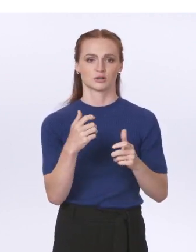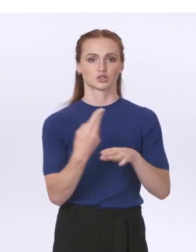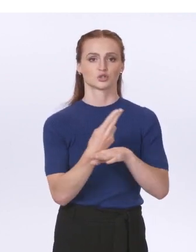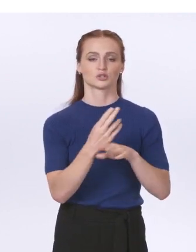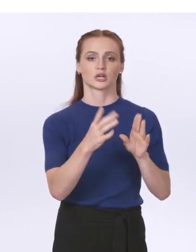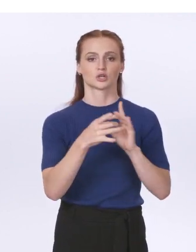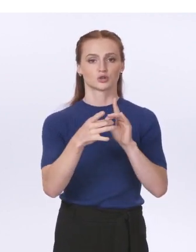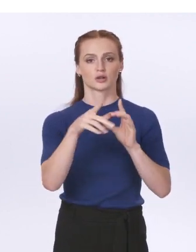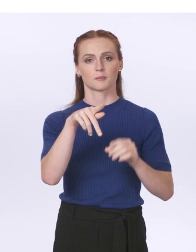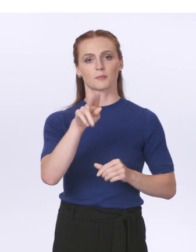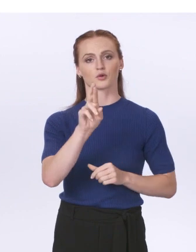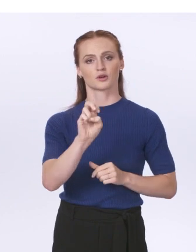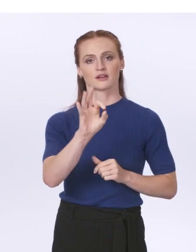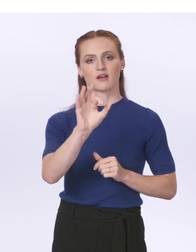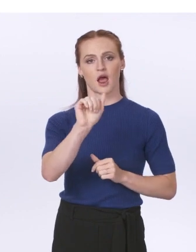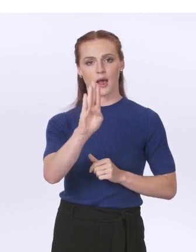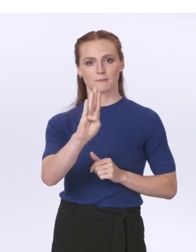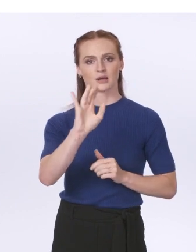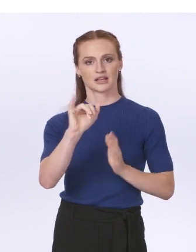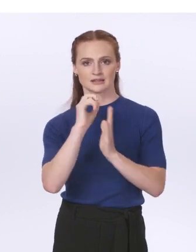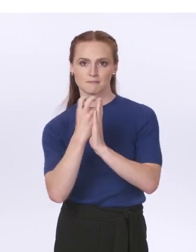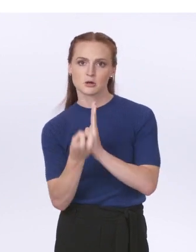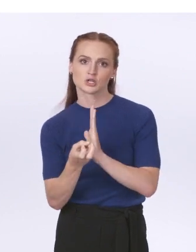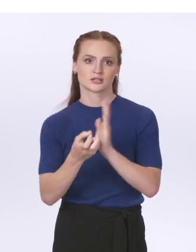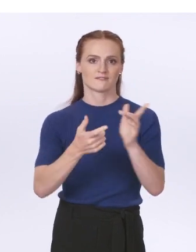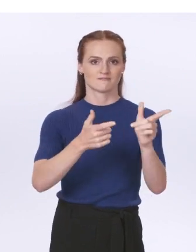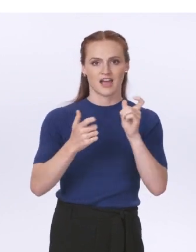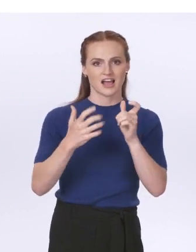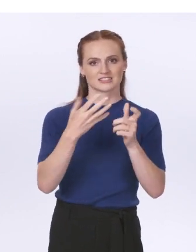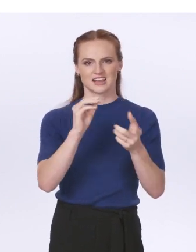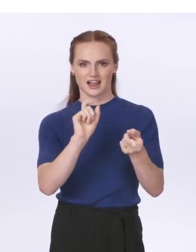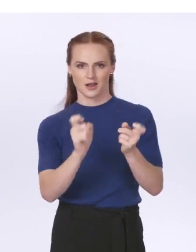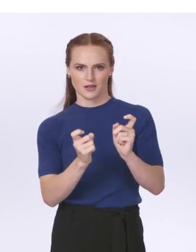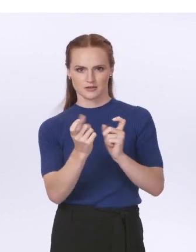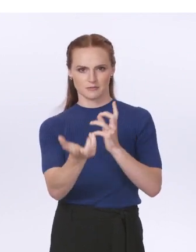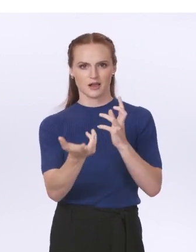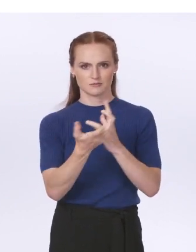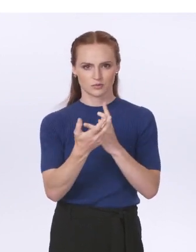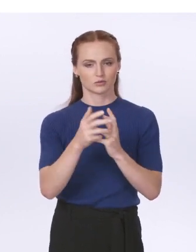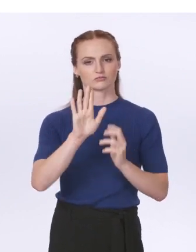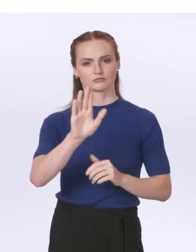It's immersive, it's fast, and it's customizable to fit your app esthetic.